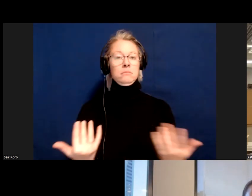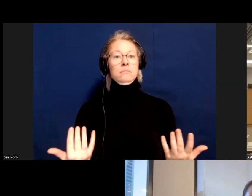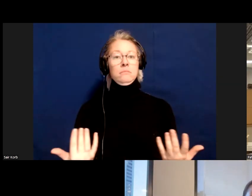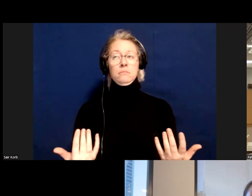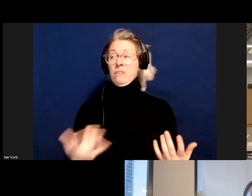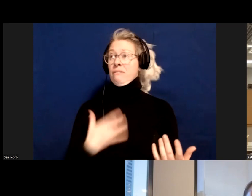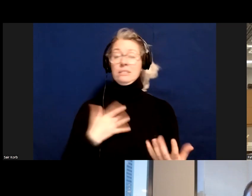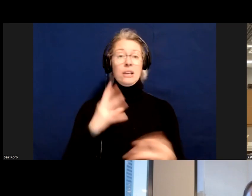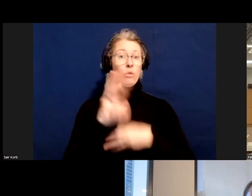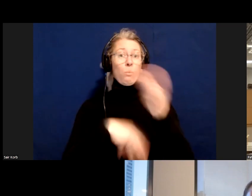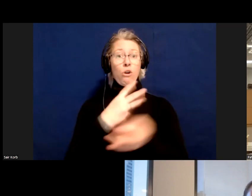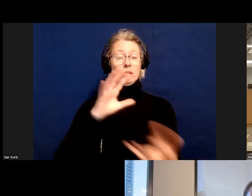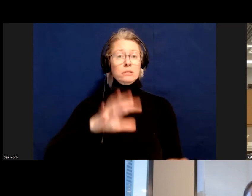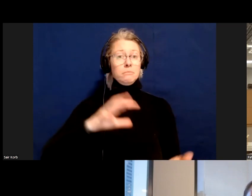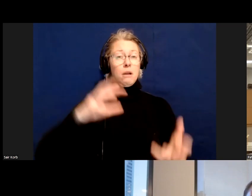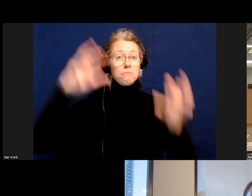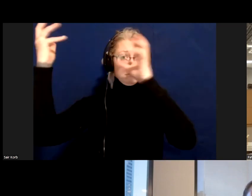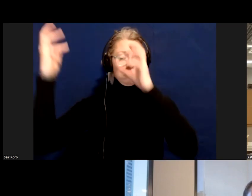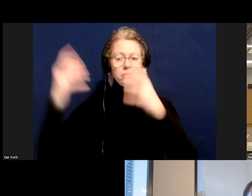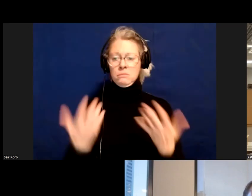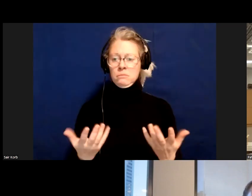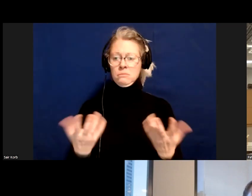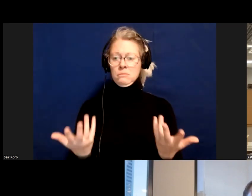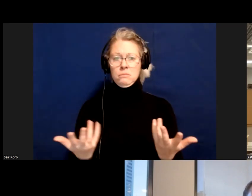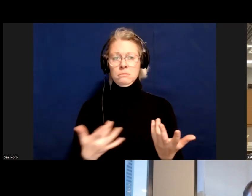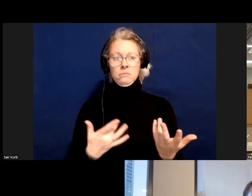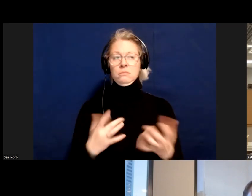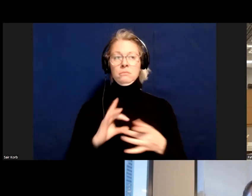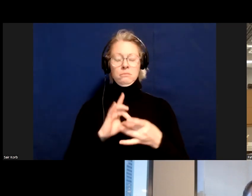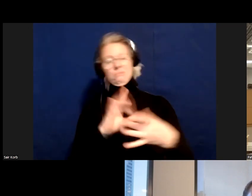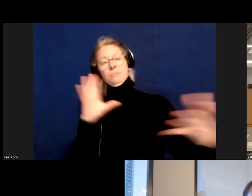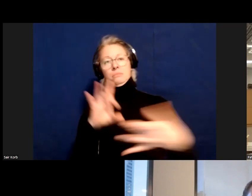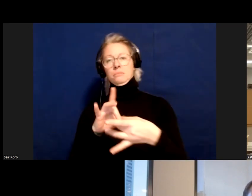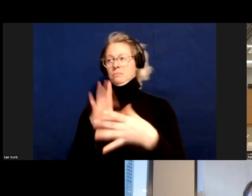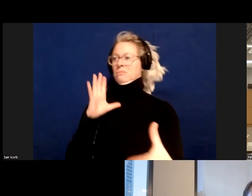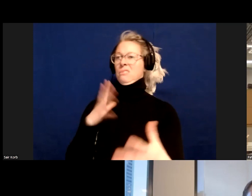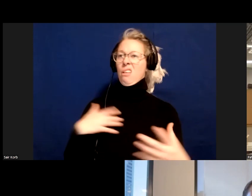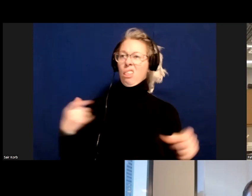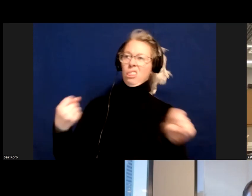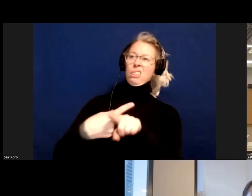apart, trying to find why we're not together, why we shouldn't belong and be a part of the